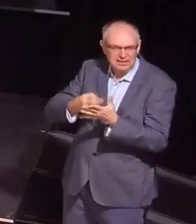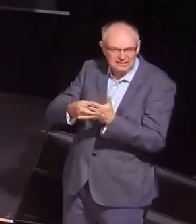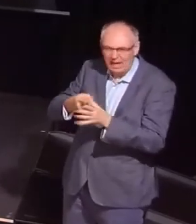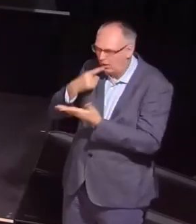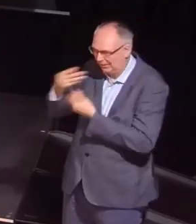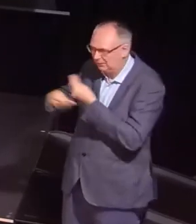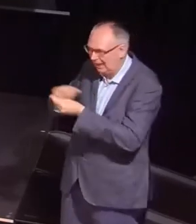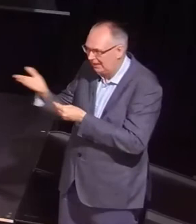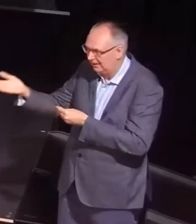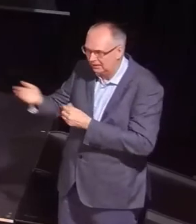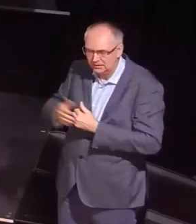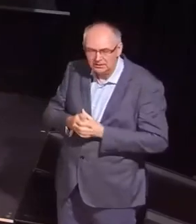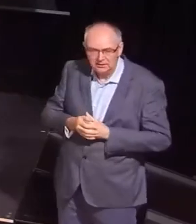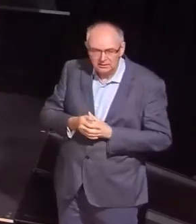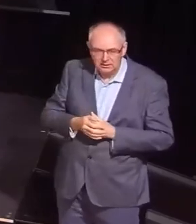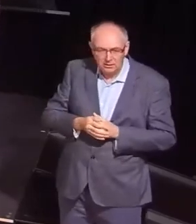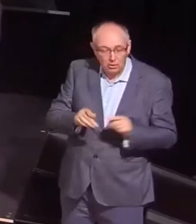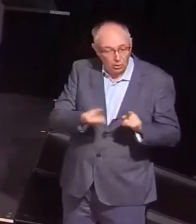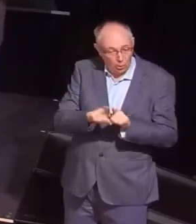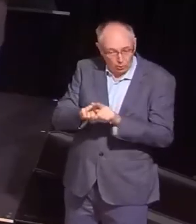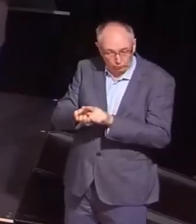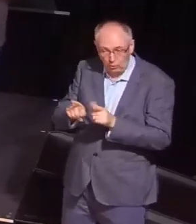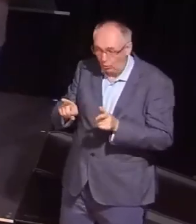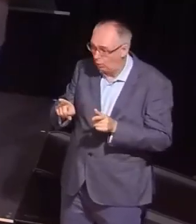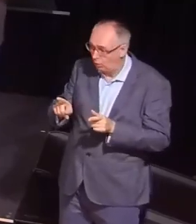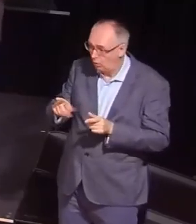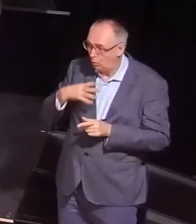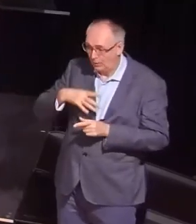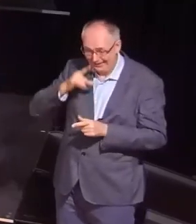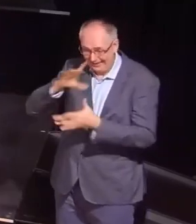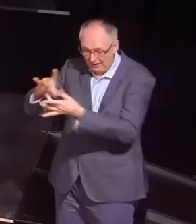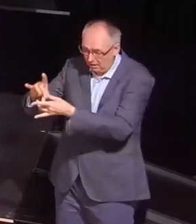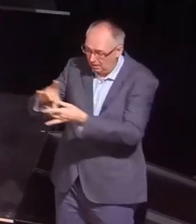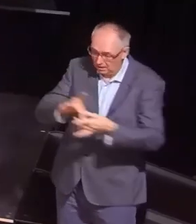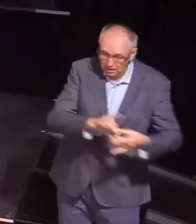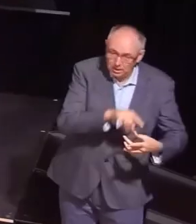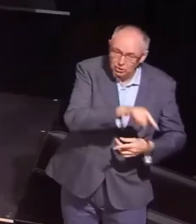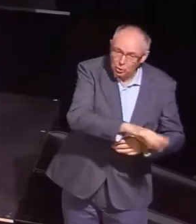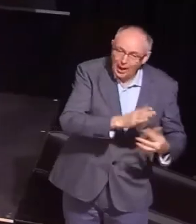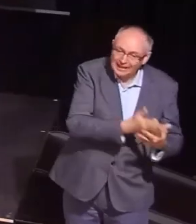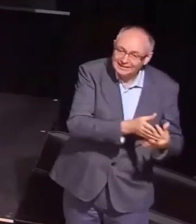And they serve as a conduit for asks back to our accessibility team. They come to us and say,